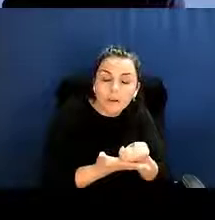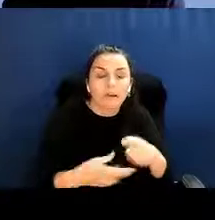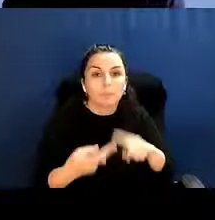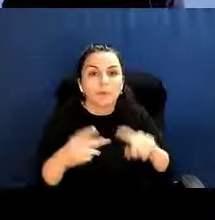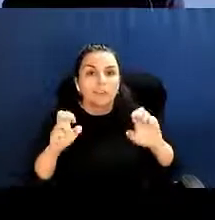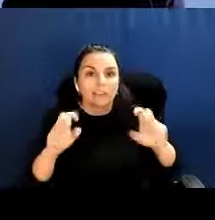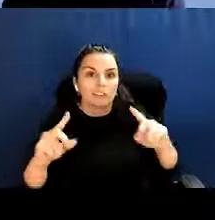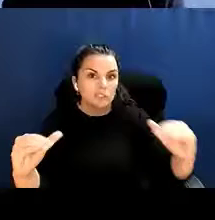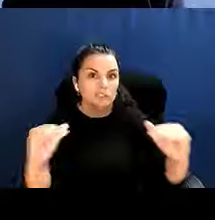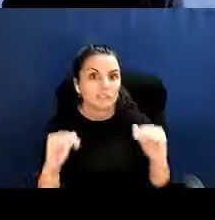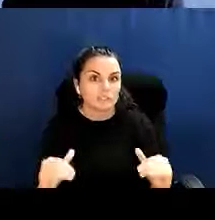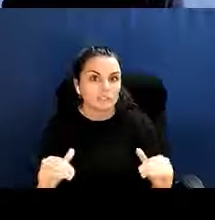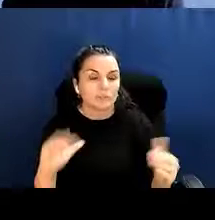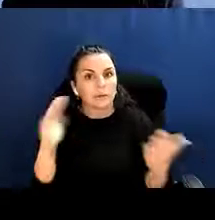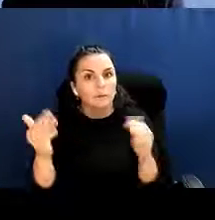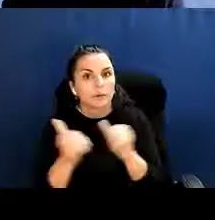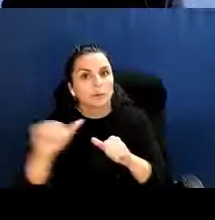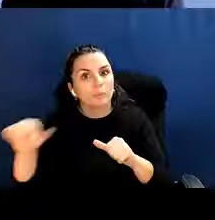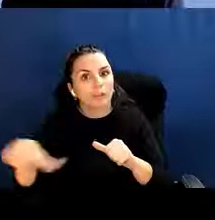among various other types of vulnerabilities.